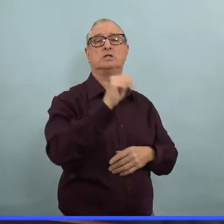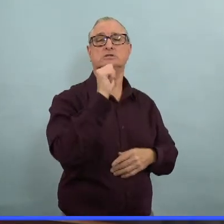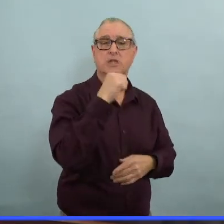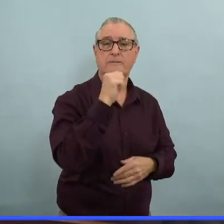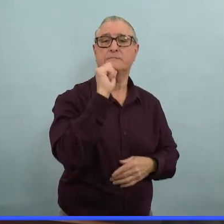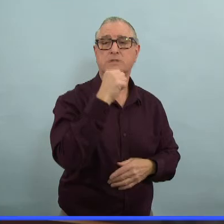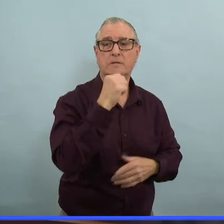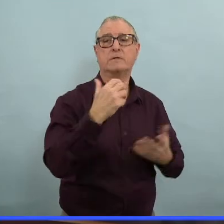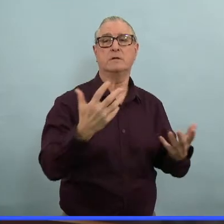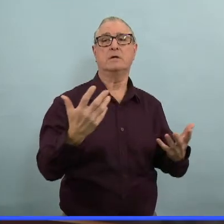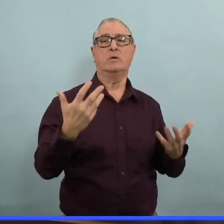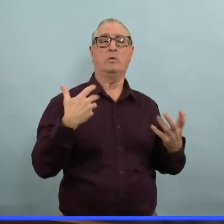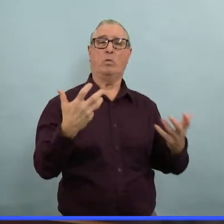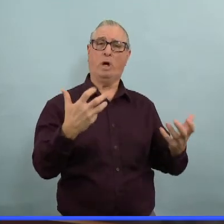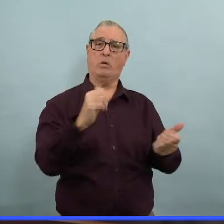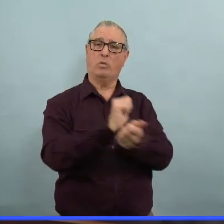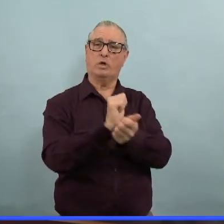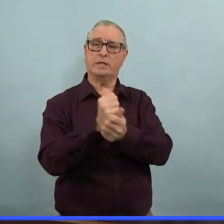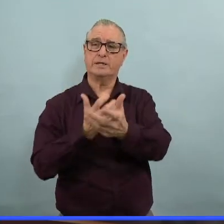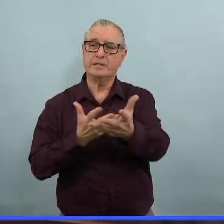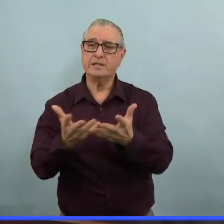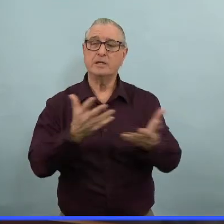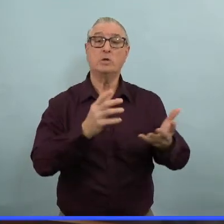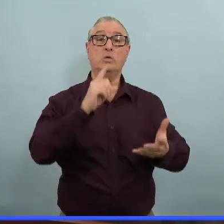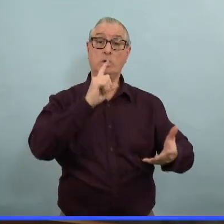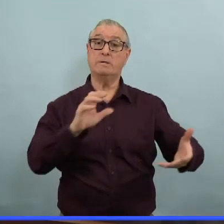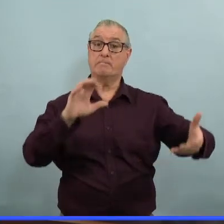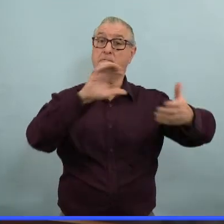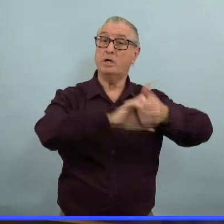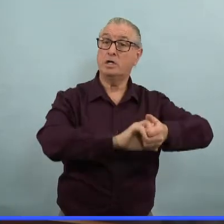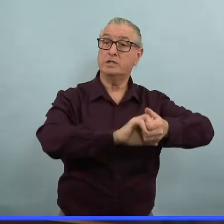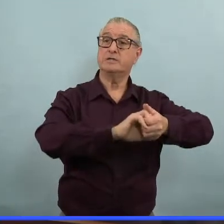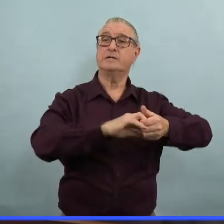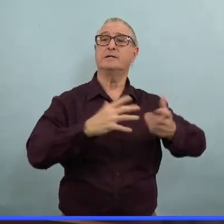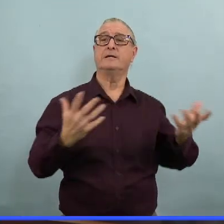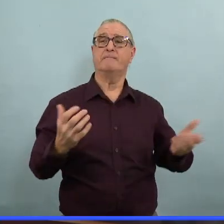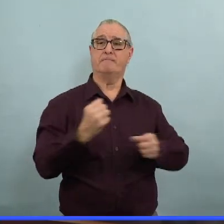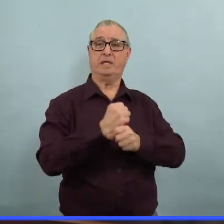them through reconciliation and ensure that we're helping them get through this very difficult time